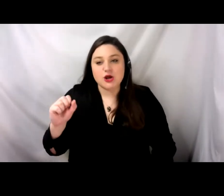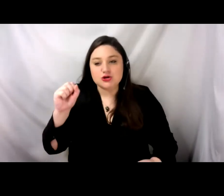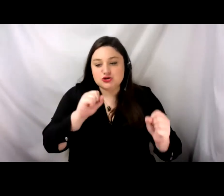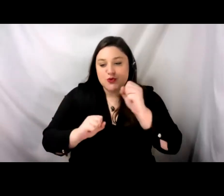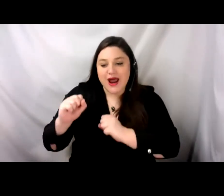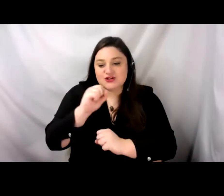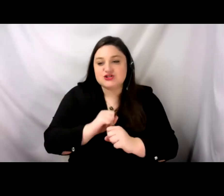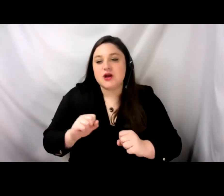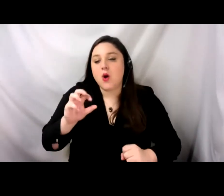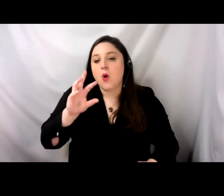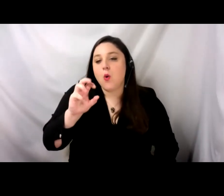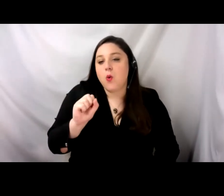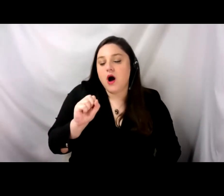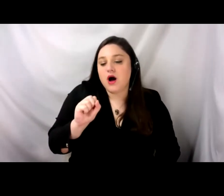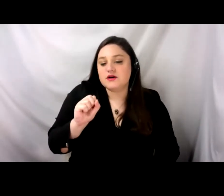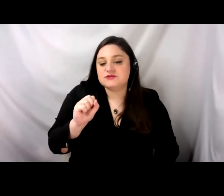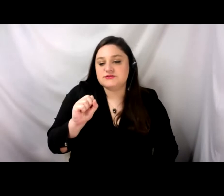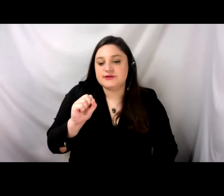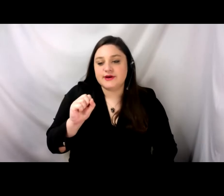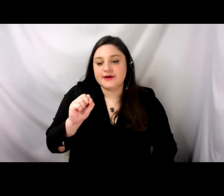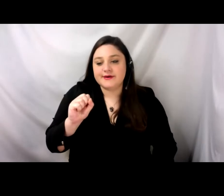based on the vaccine. Let's make sure we can get as many New Yorkers